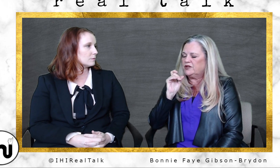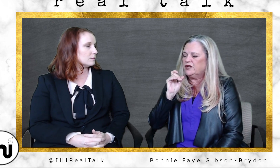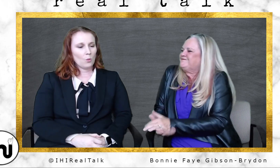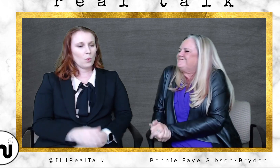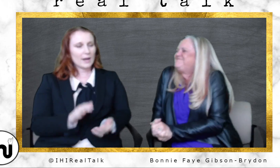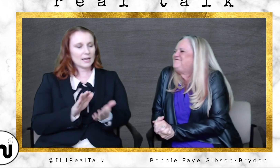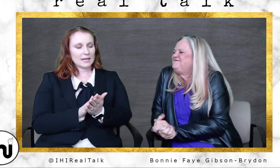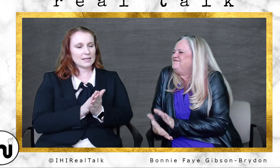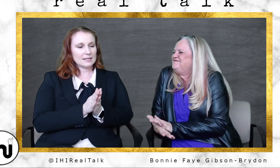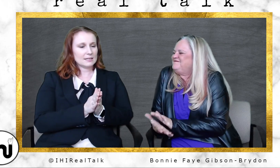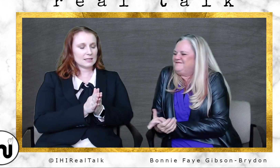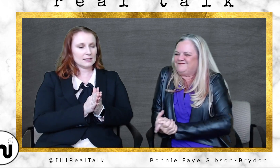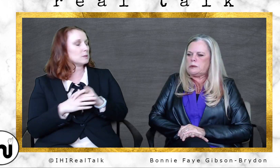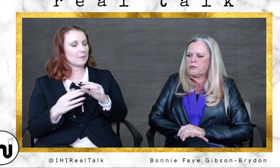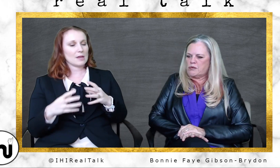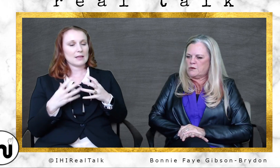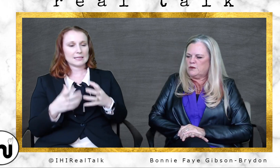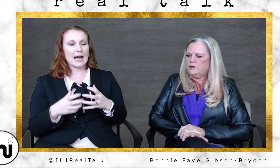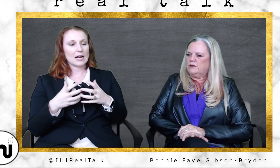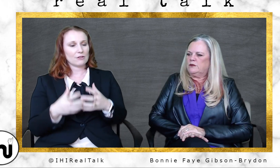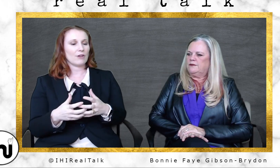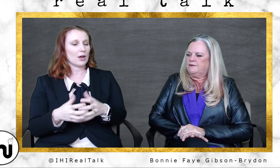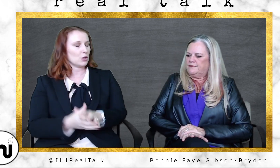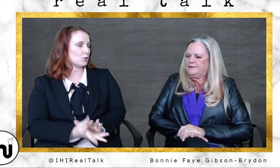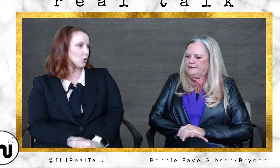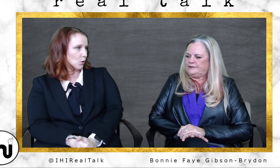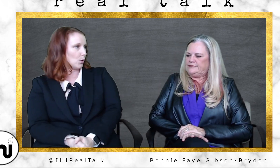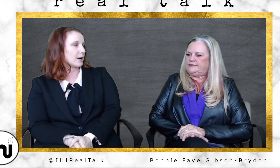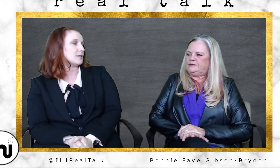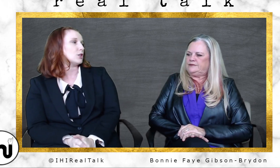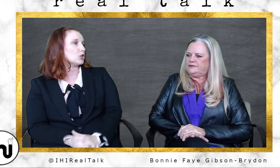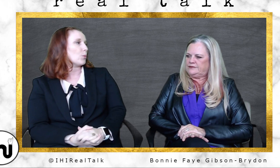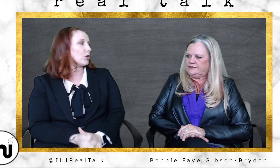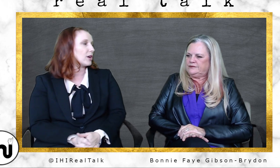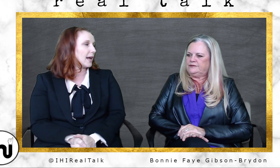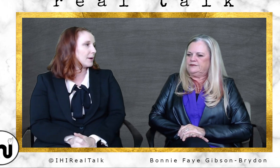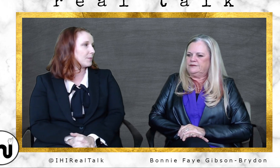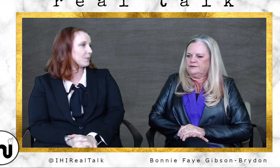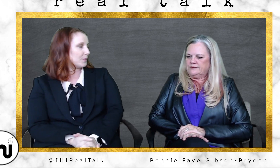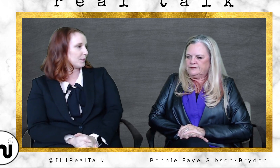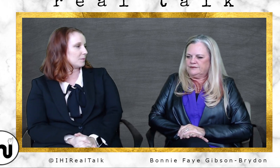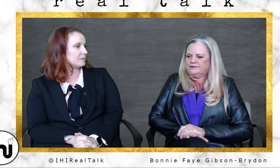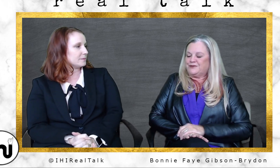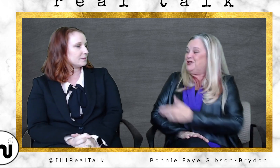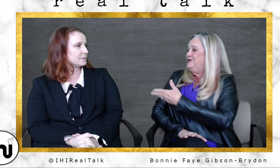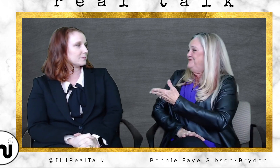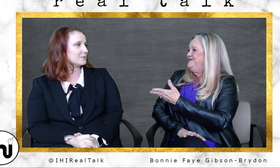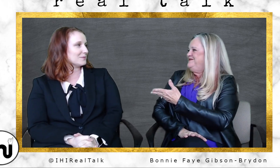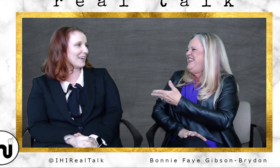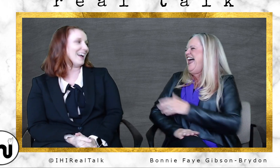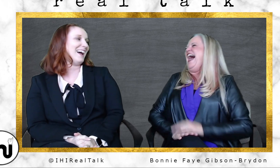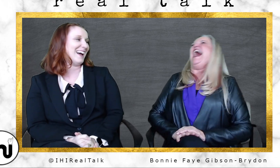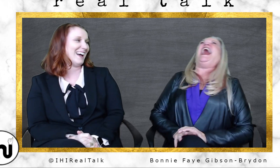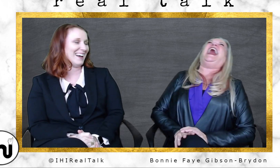Desirée: What is something that's adding value to your work as an interpreter today? Bonnie: You!